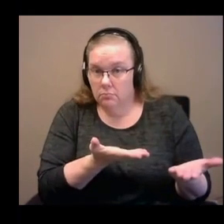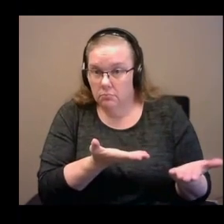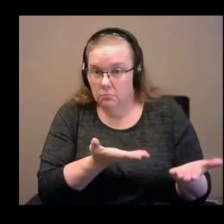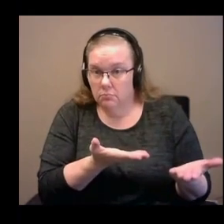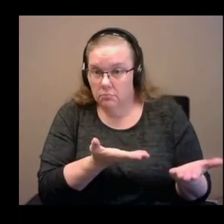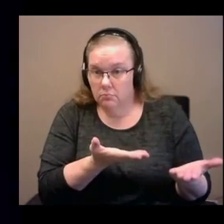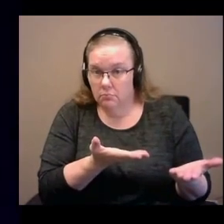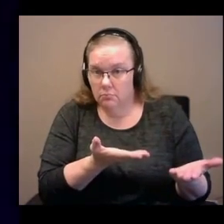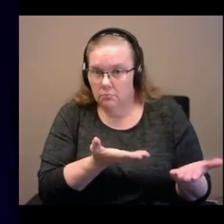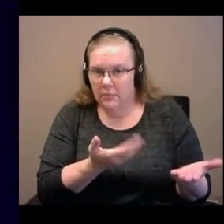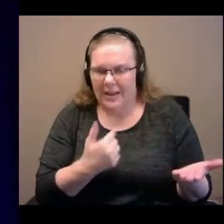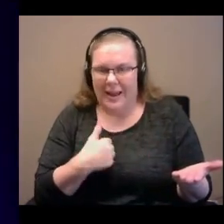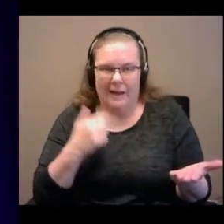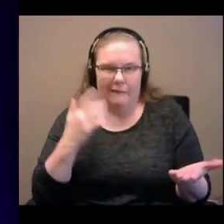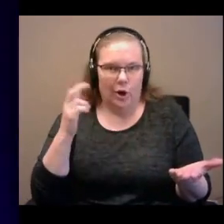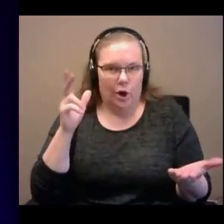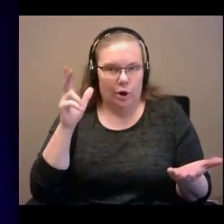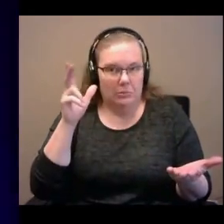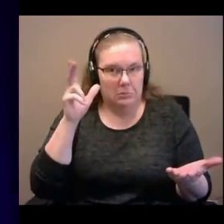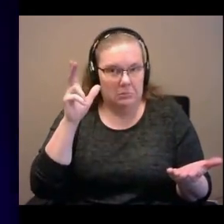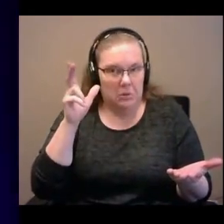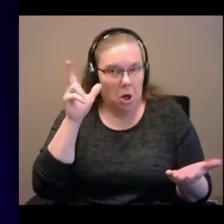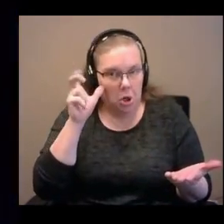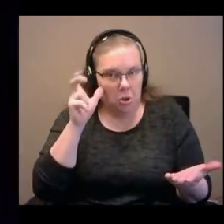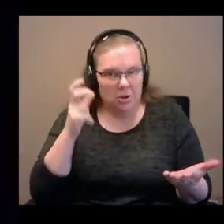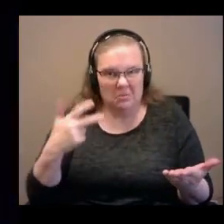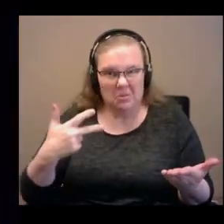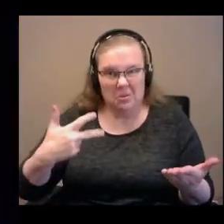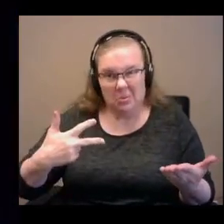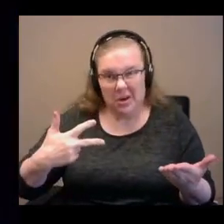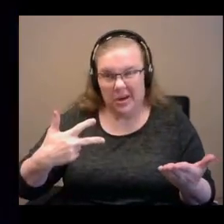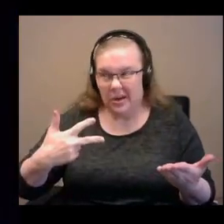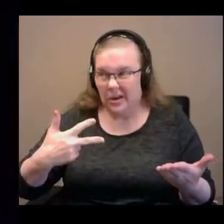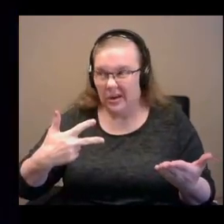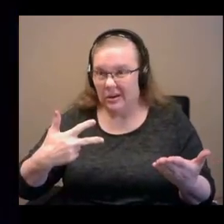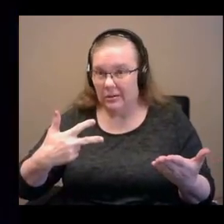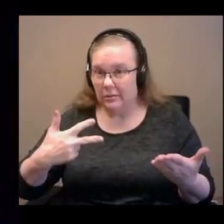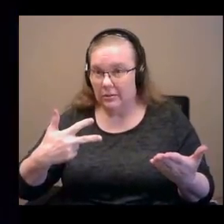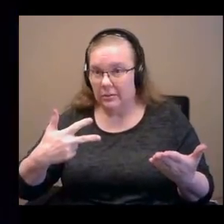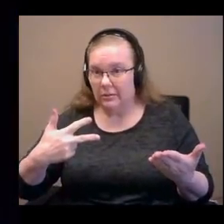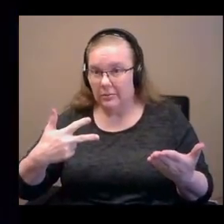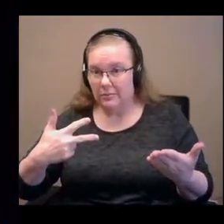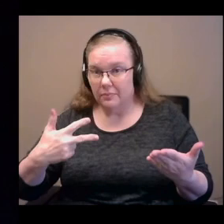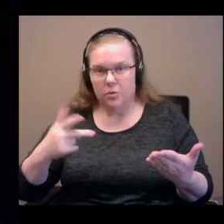I heard some tentative threes. Anybody else? There’s no one magic number. If you said two,